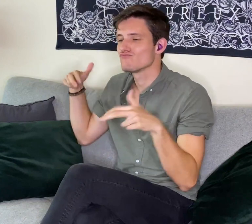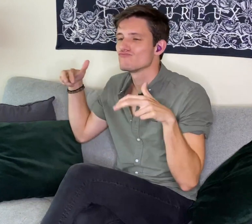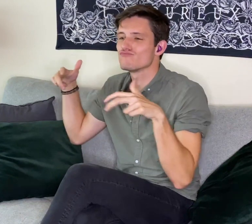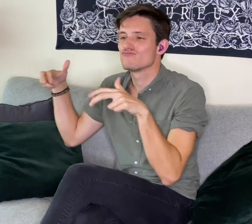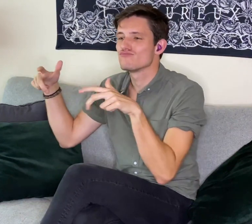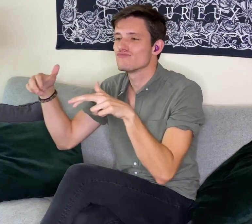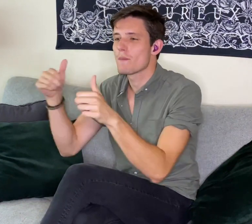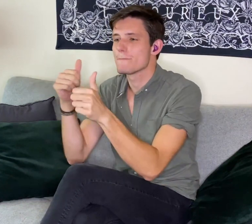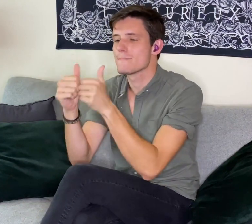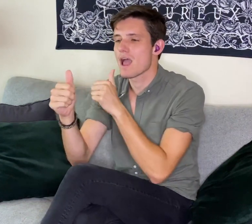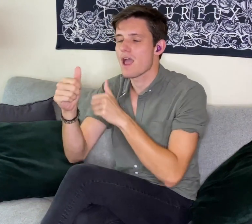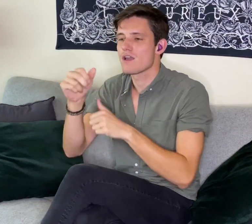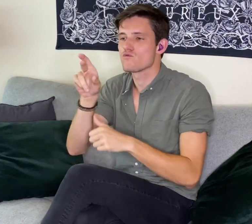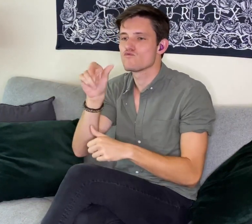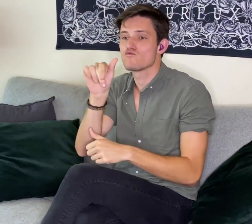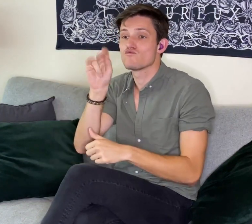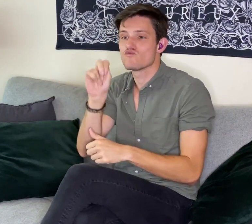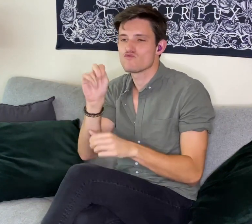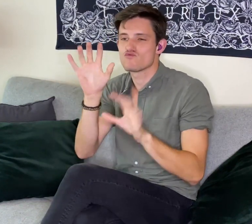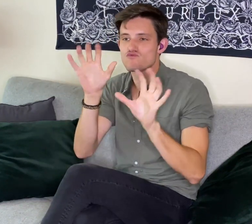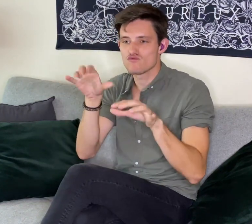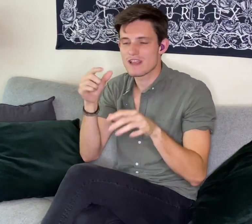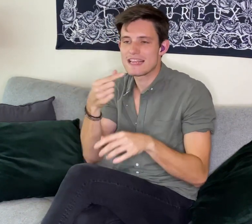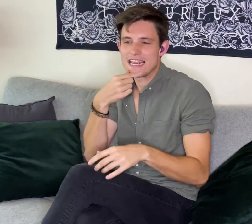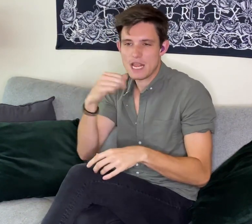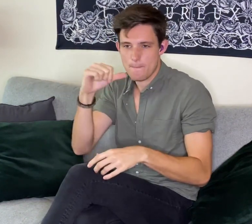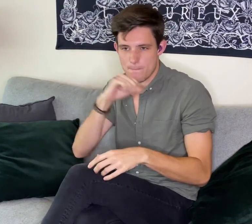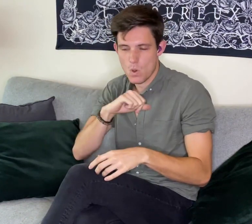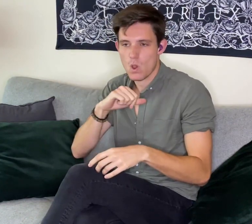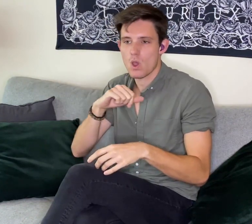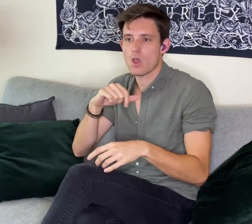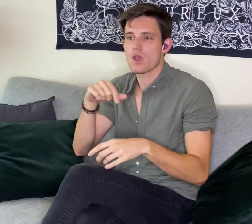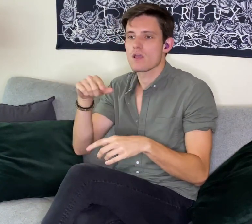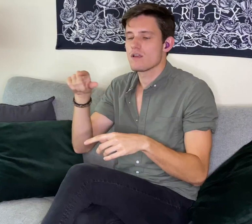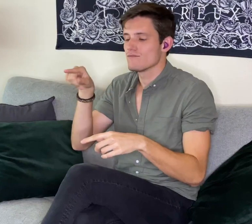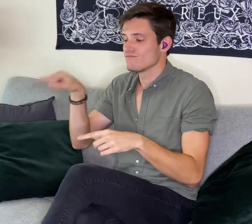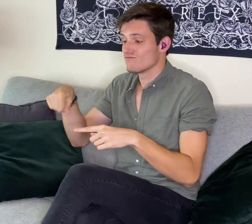friends, and we walked past Rain, a famous gay bar.